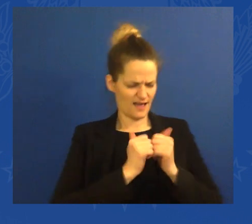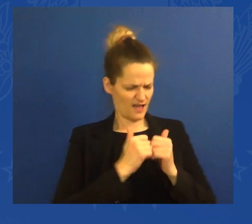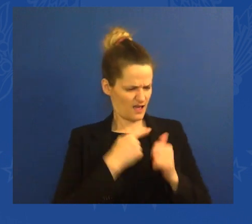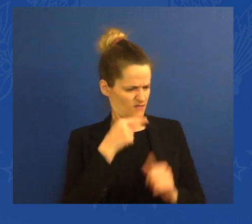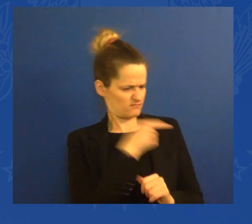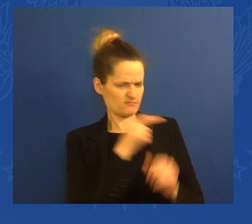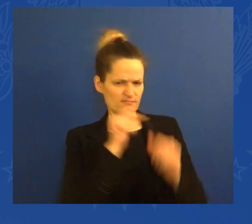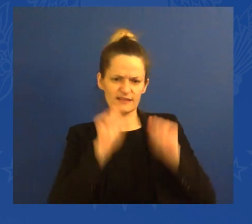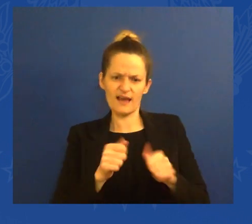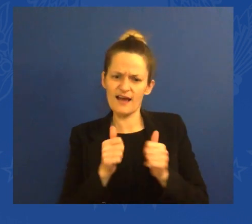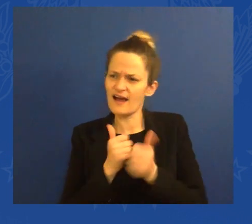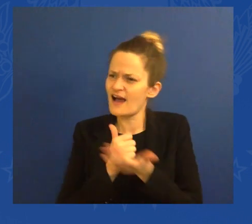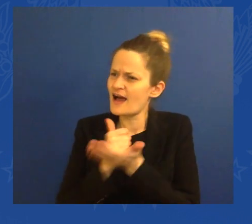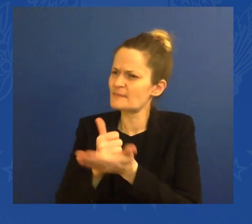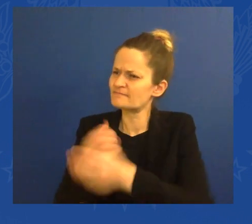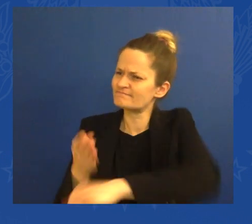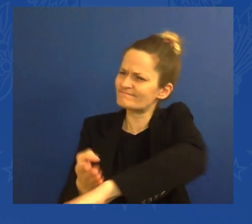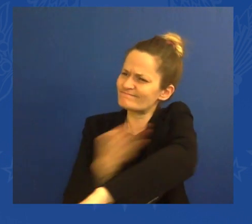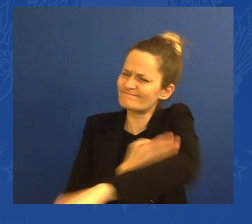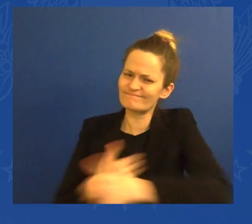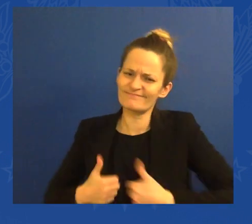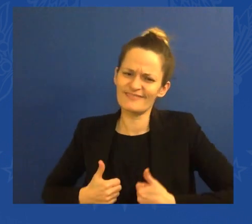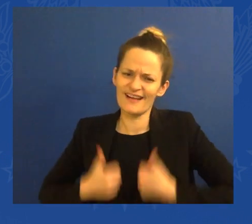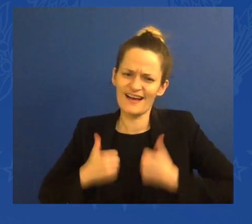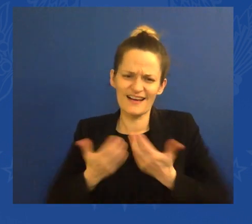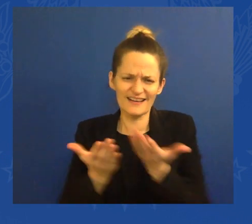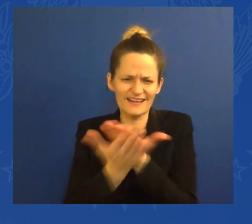He will never stop working for you --